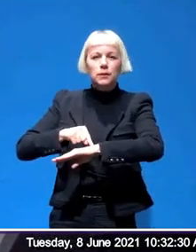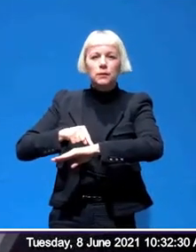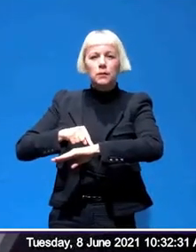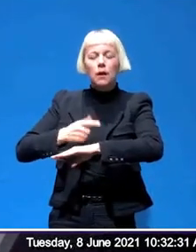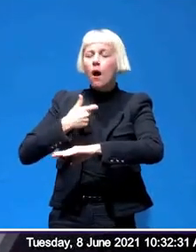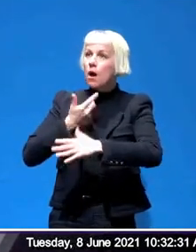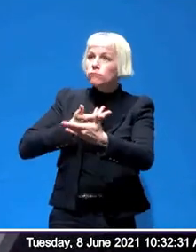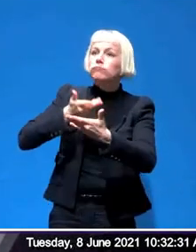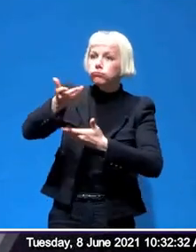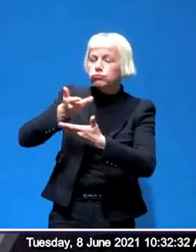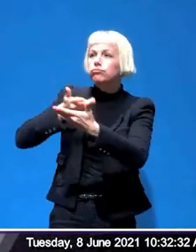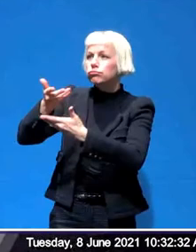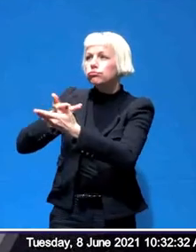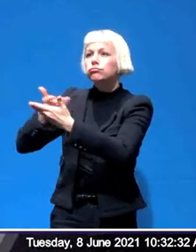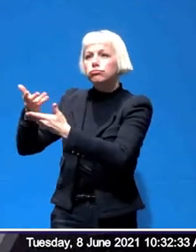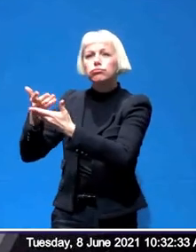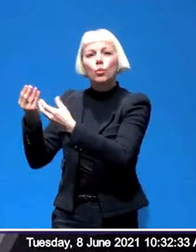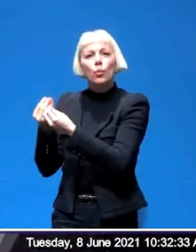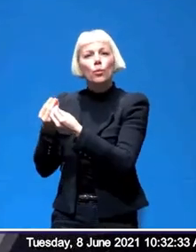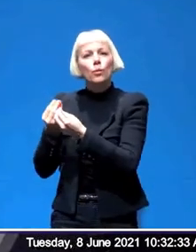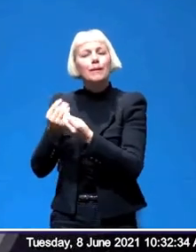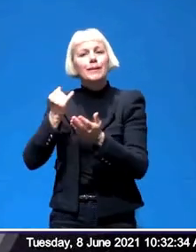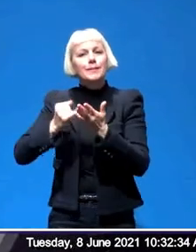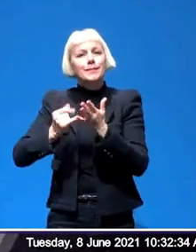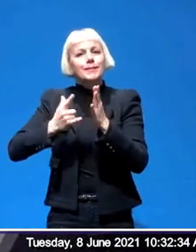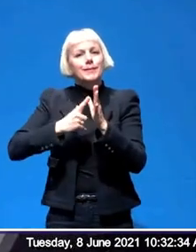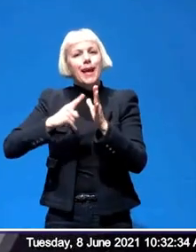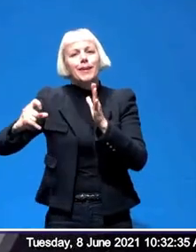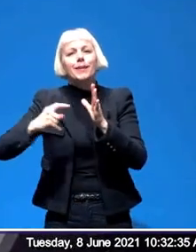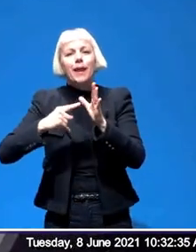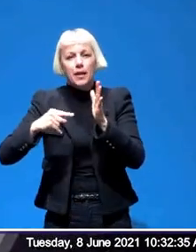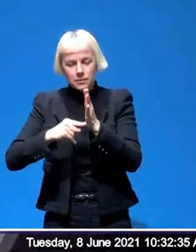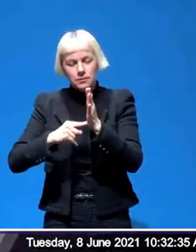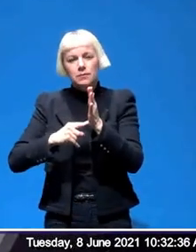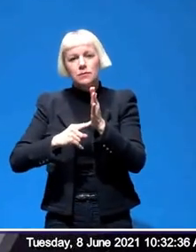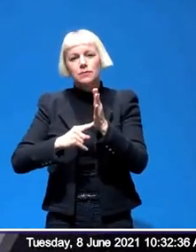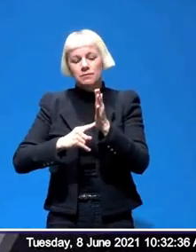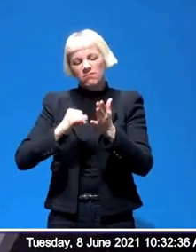to people from SACAT, which is the South Australian Civil and Administrative